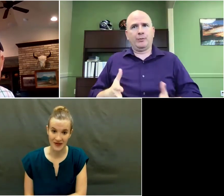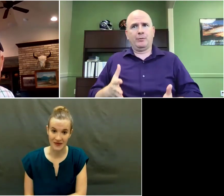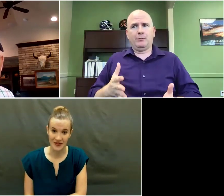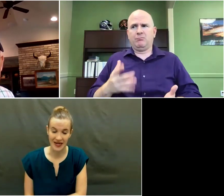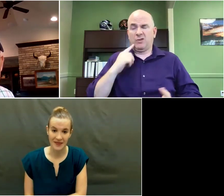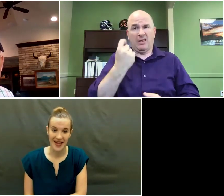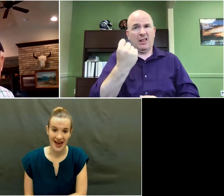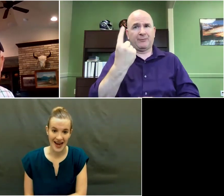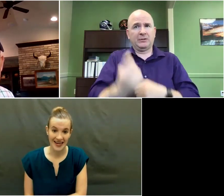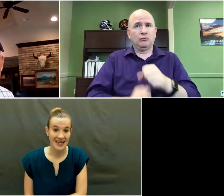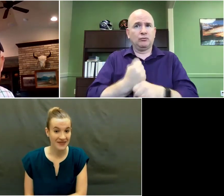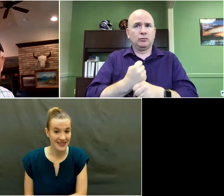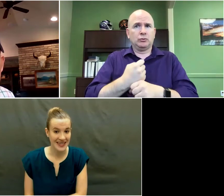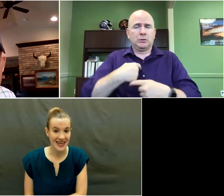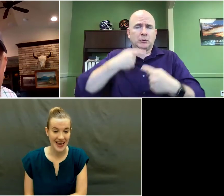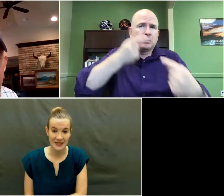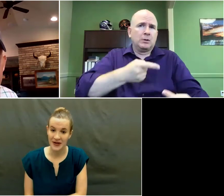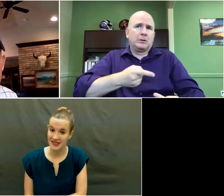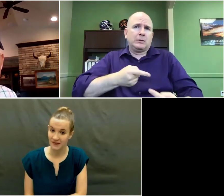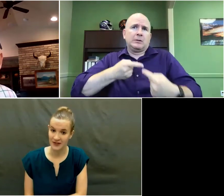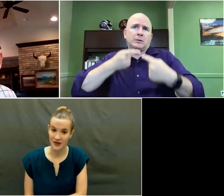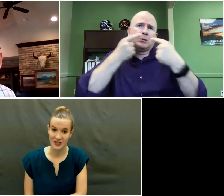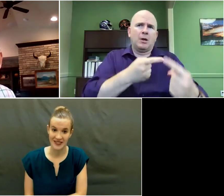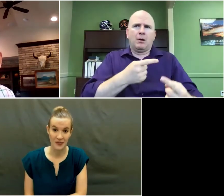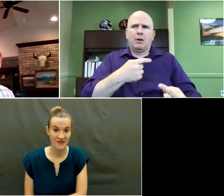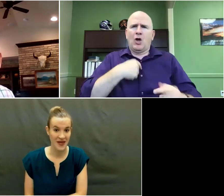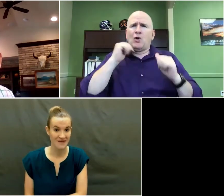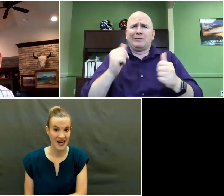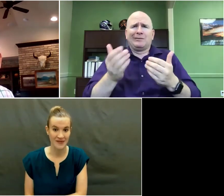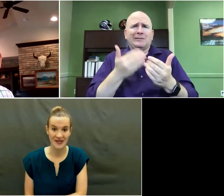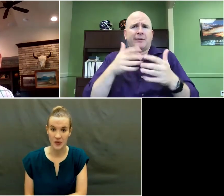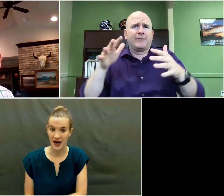first time, I definitely experienced some frustrations. I went from that environment where I